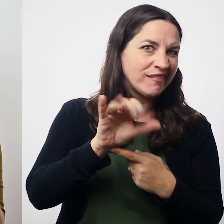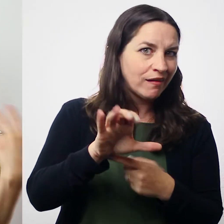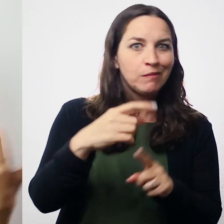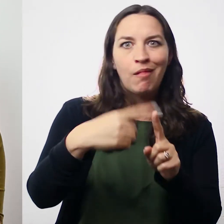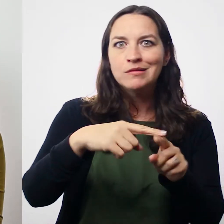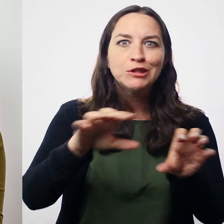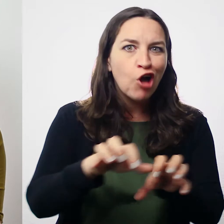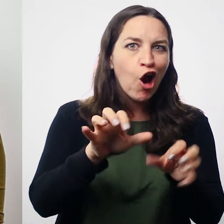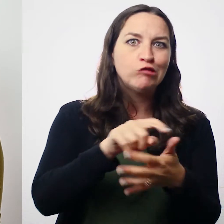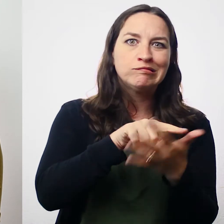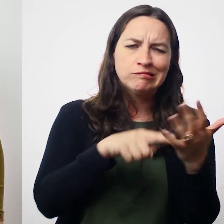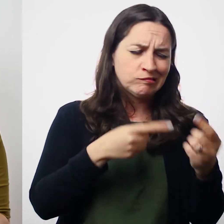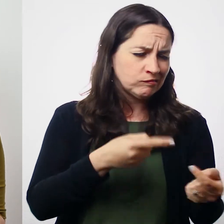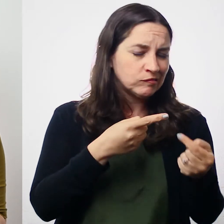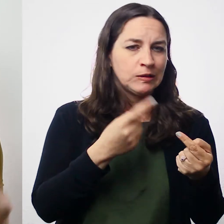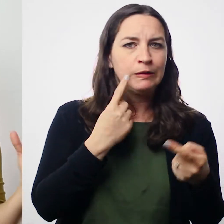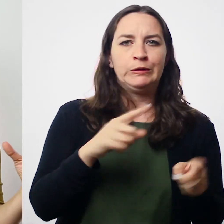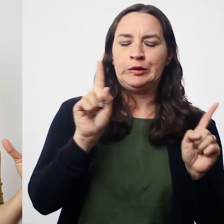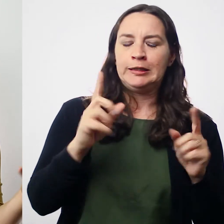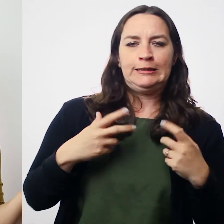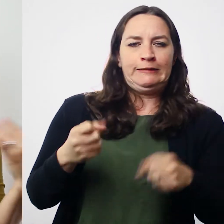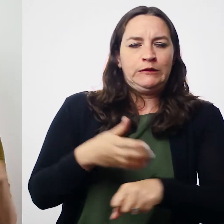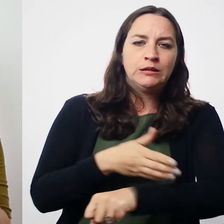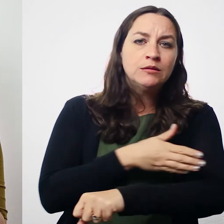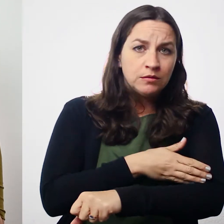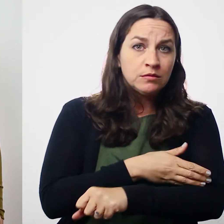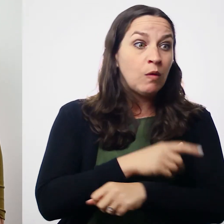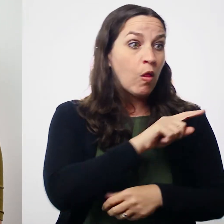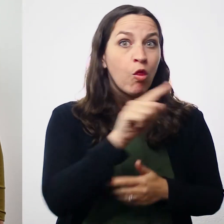get me to where I am today. And through all of that, I've taken a lot of those tips and tricks